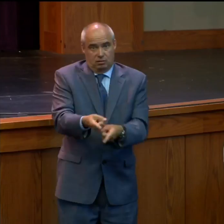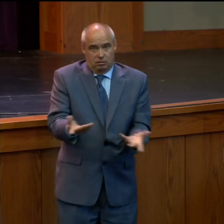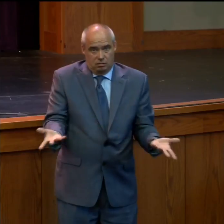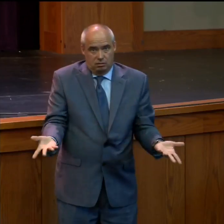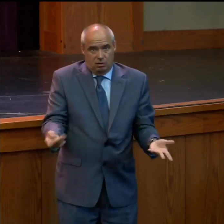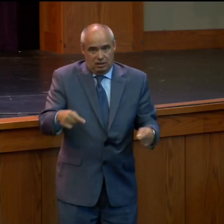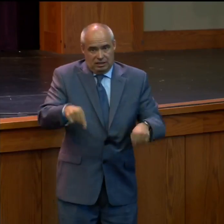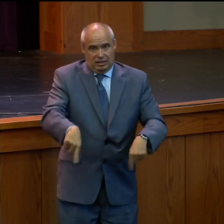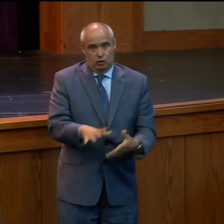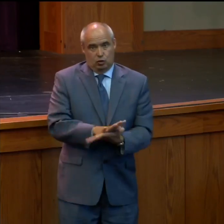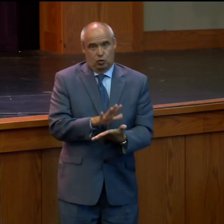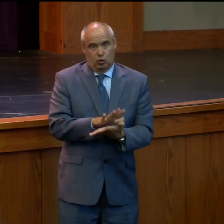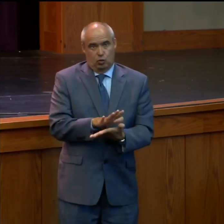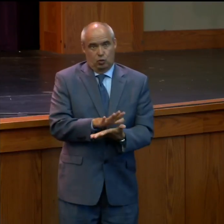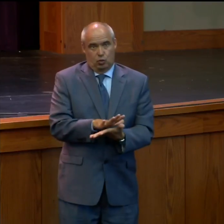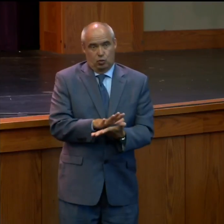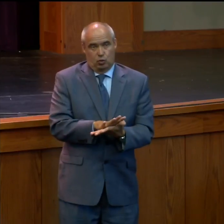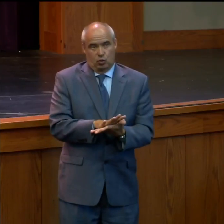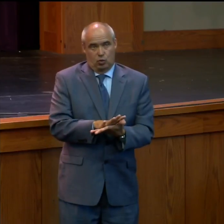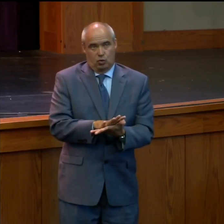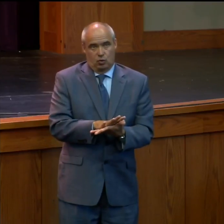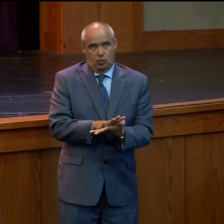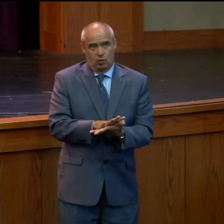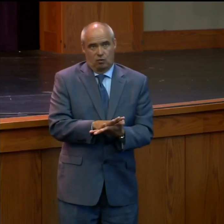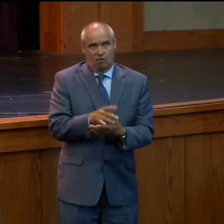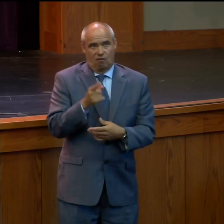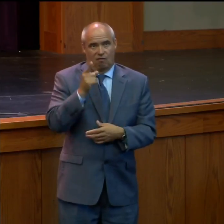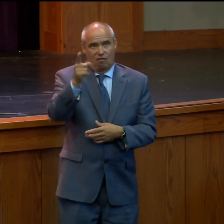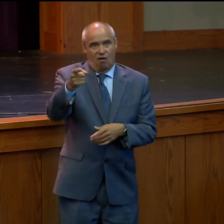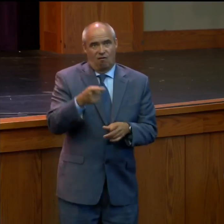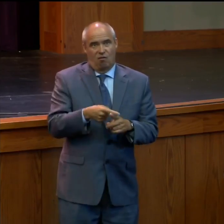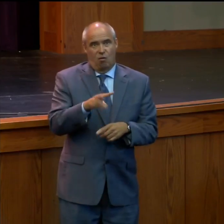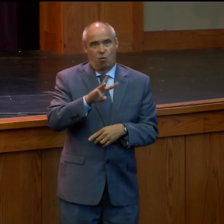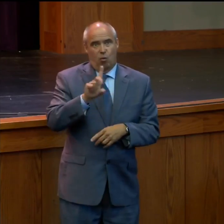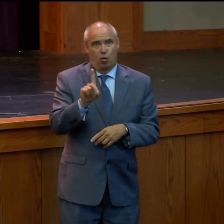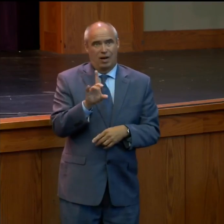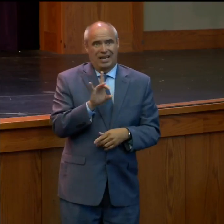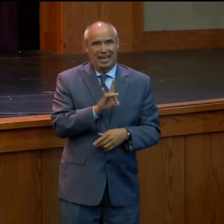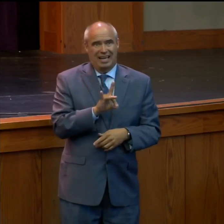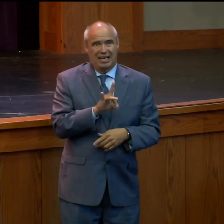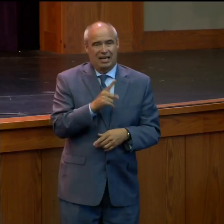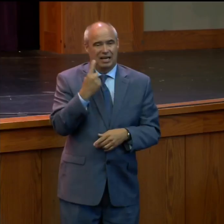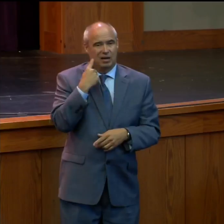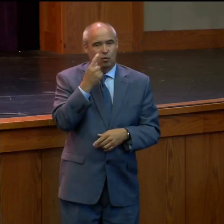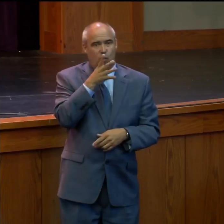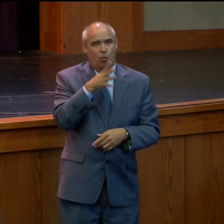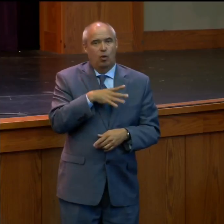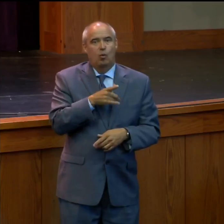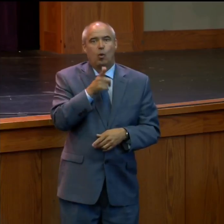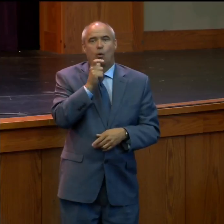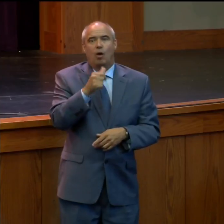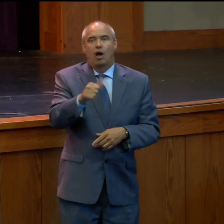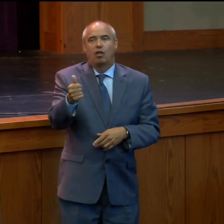THIS SCHOOL IS VERY FAR FROM WARD 8. BESIDES THE WOMAN WHO JUST SPOKE, WHO ELSE IS FROM WARD 8?